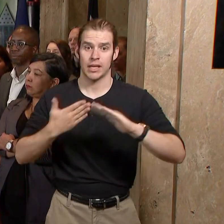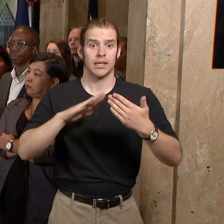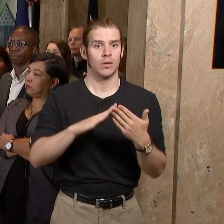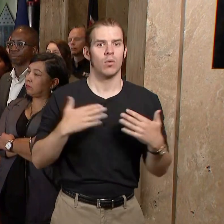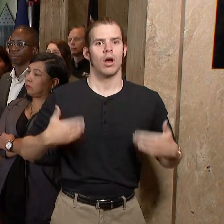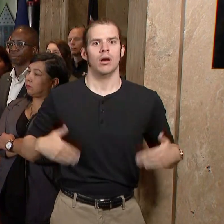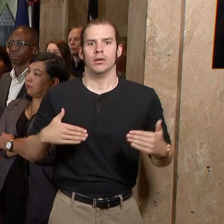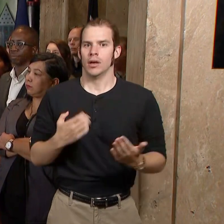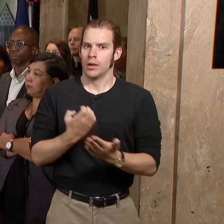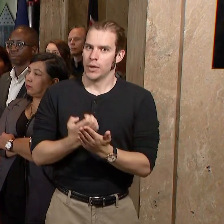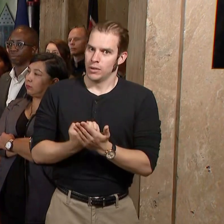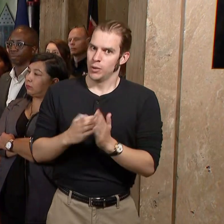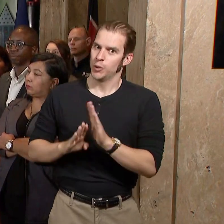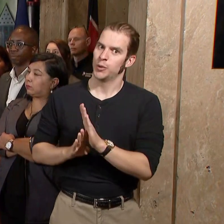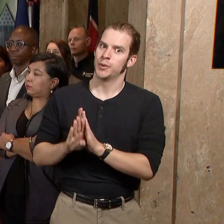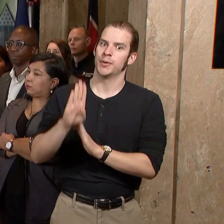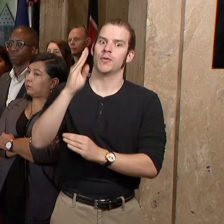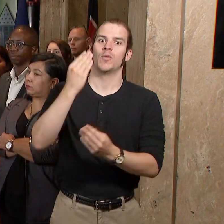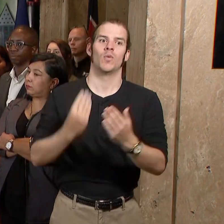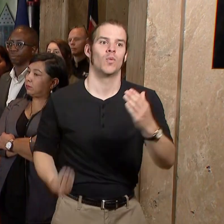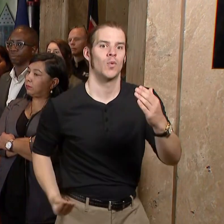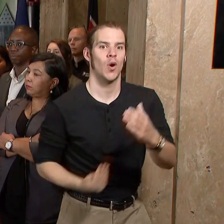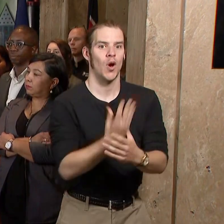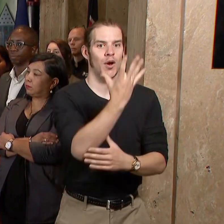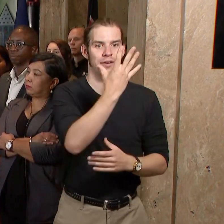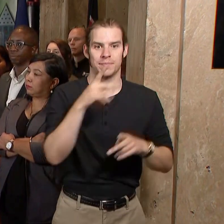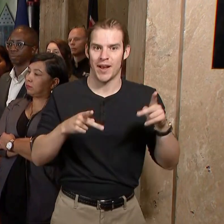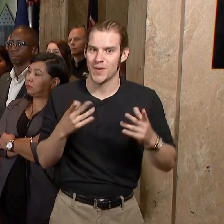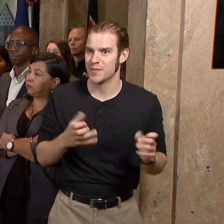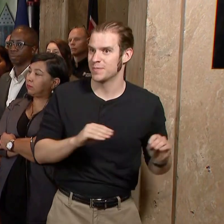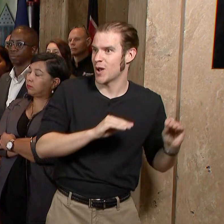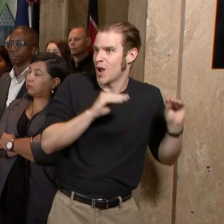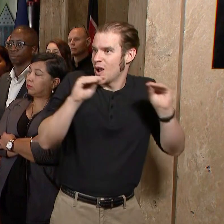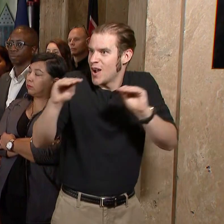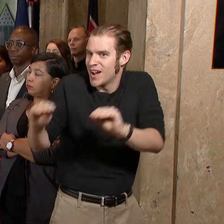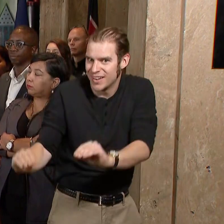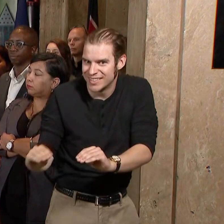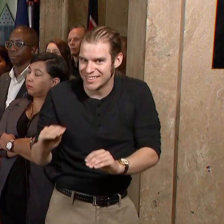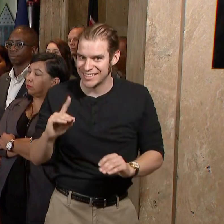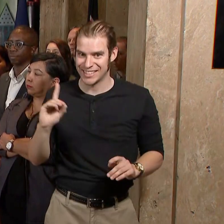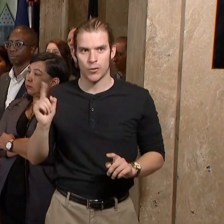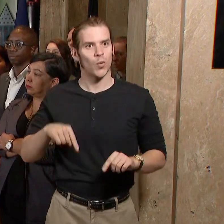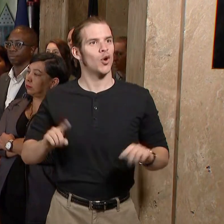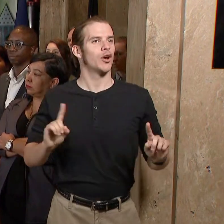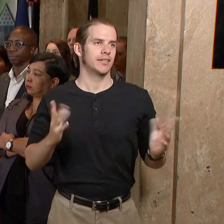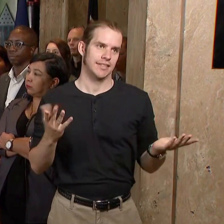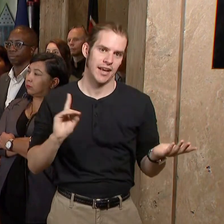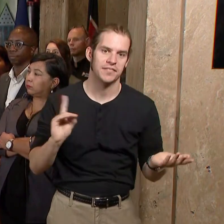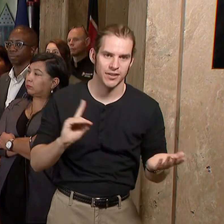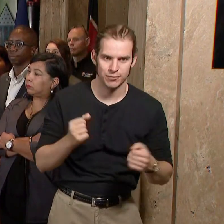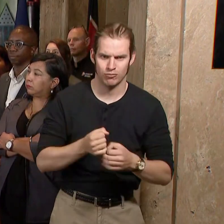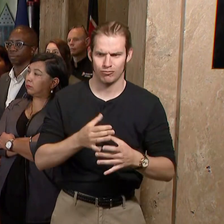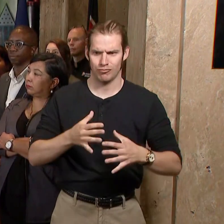to move here as Denver has become, then you don't have housing stock that keeps up with that growing demand. You get rapidly unaffordable housing.